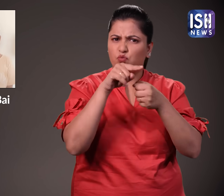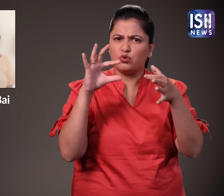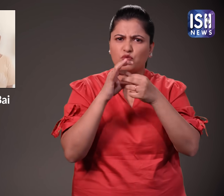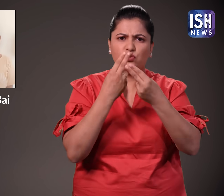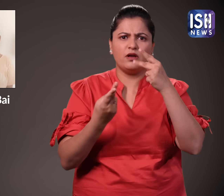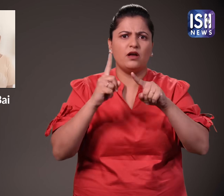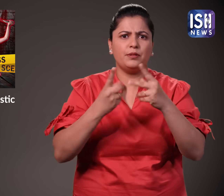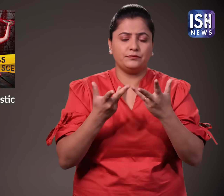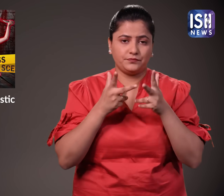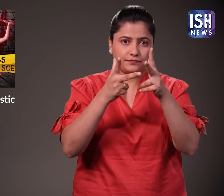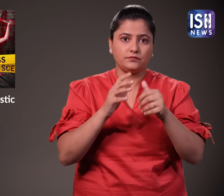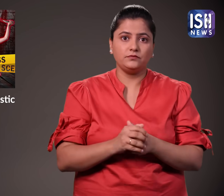So let me tell you what happened.